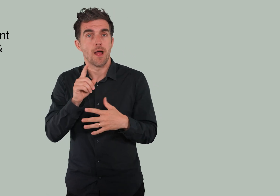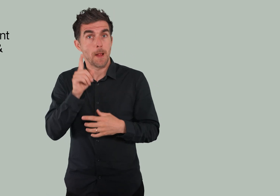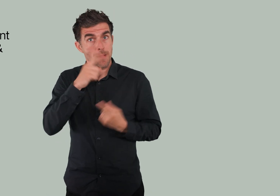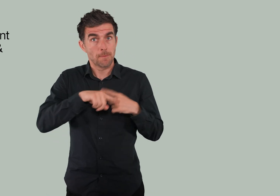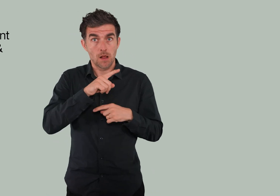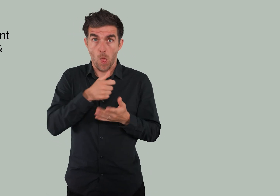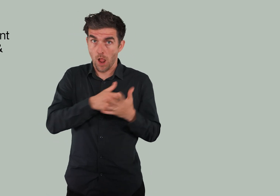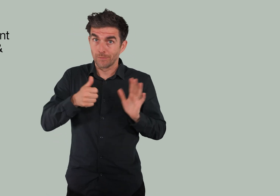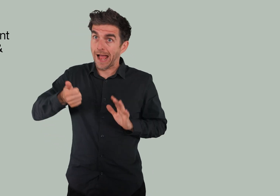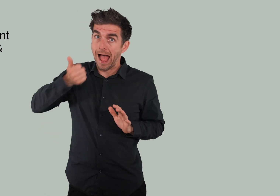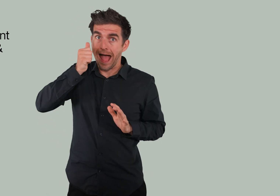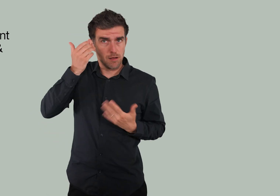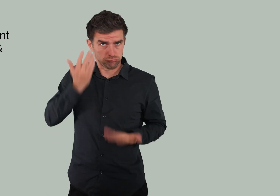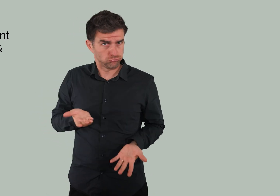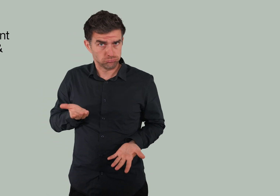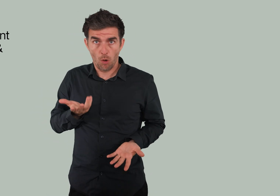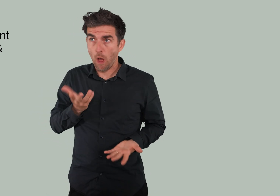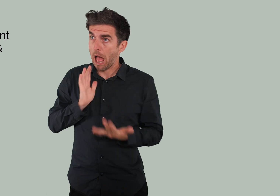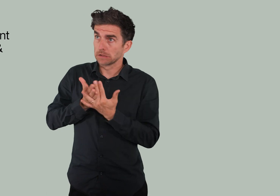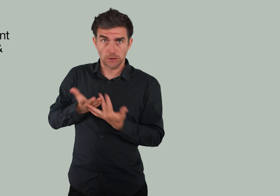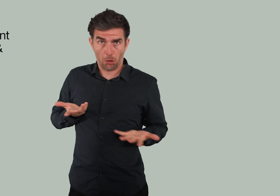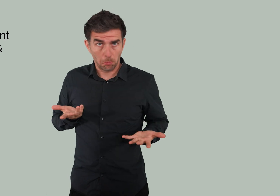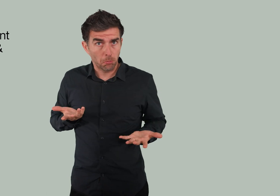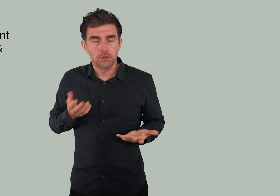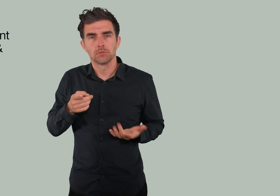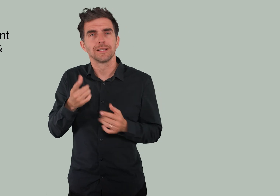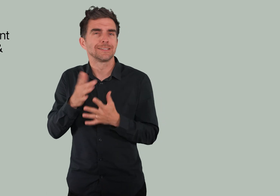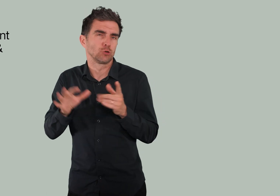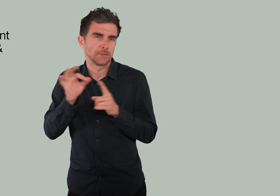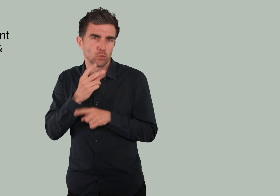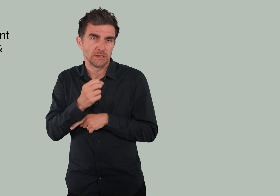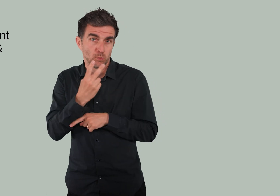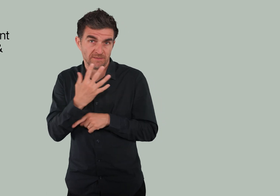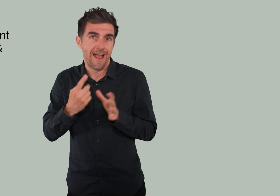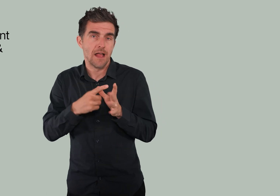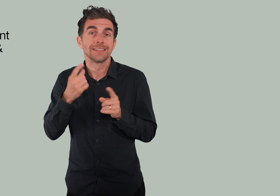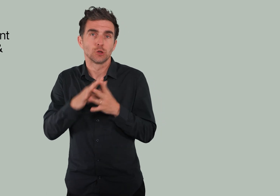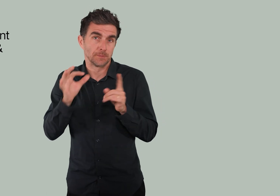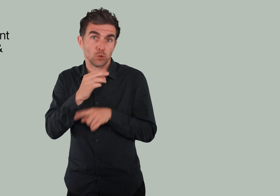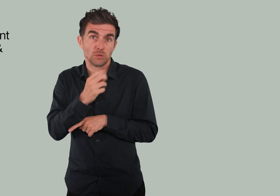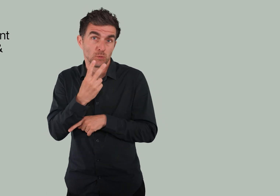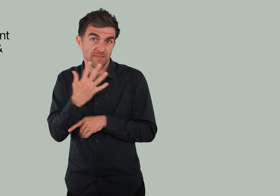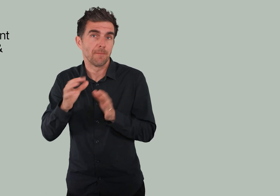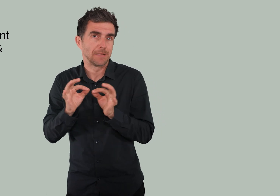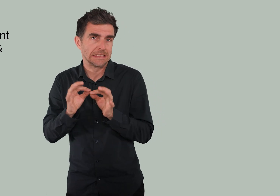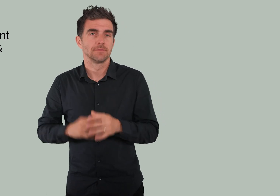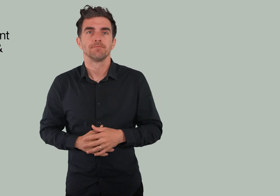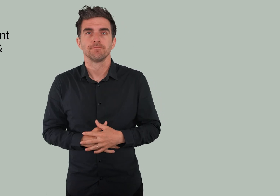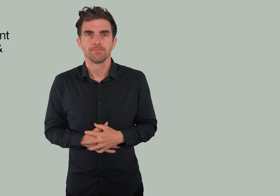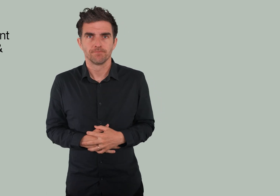people are not always aware of this, or don’t access it (DWP, 2025a; DWP, 2025b).